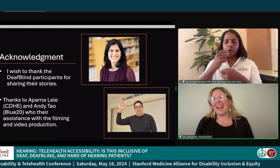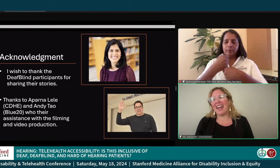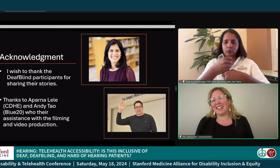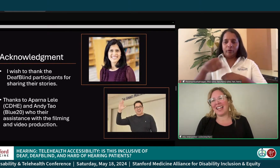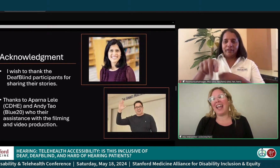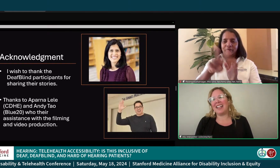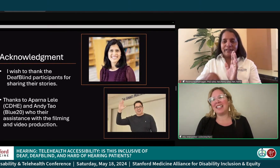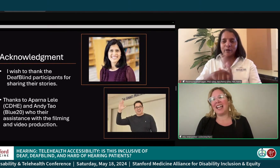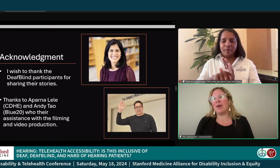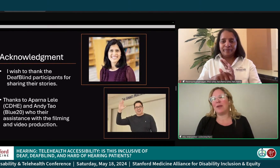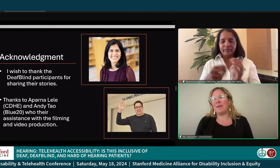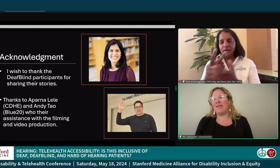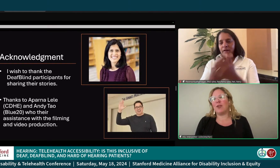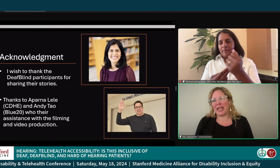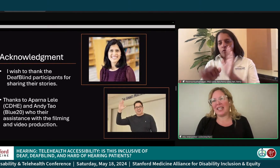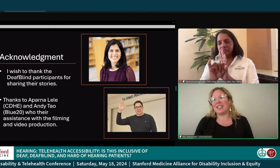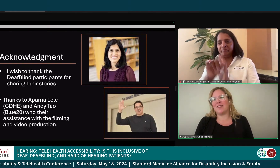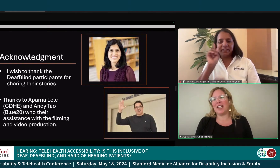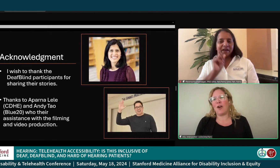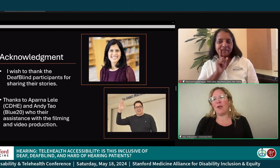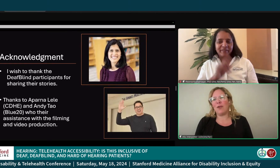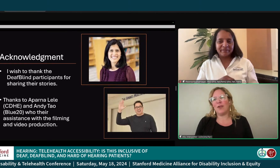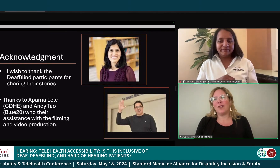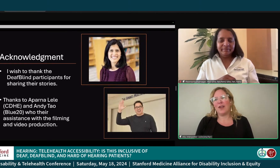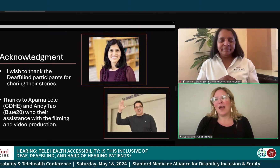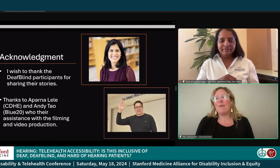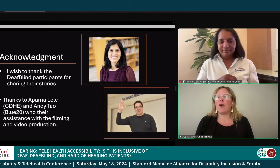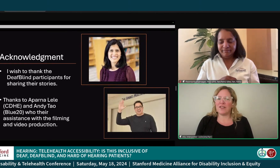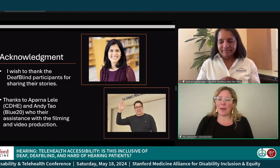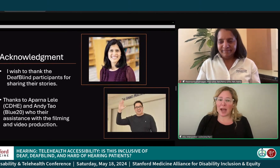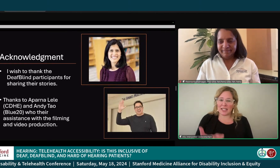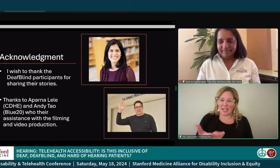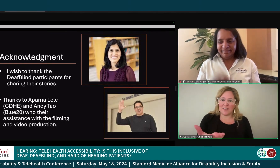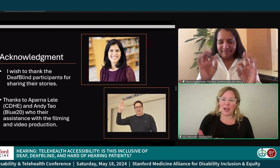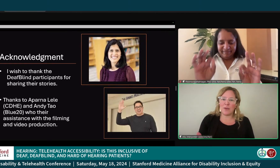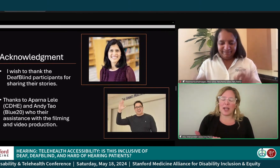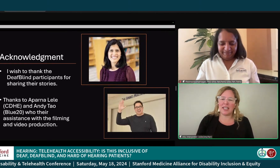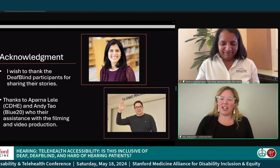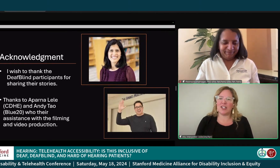And Andy, I wanna thank you for making this video, both of them identify right here as